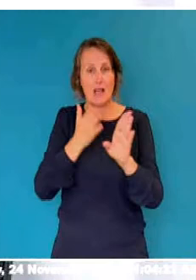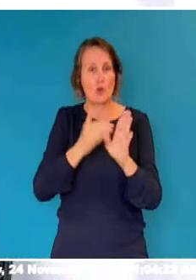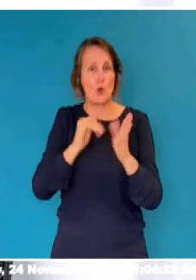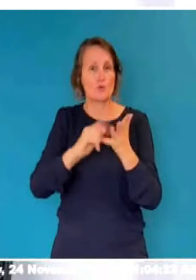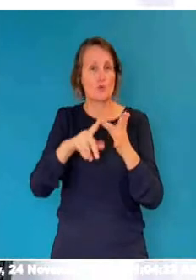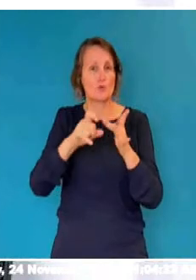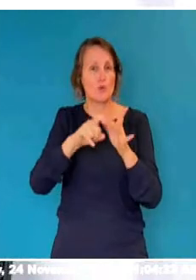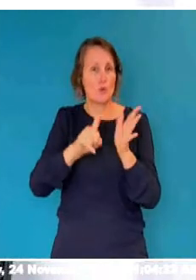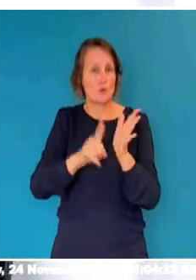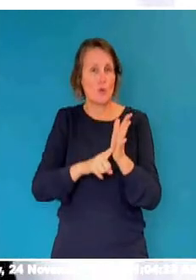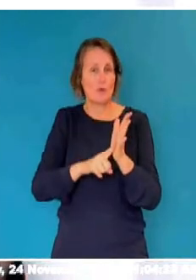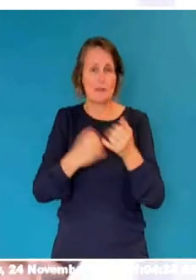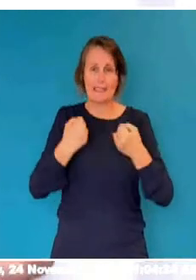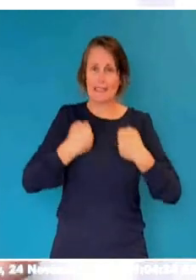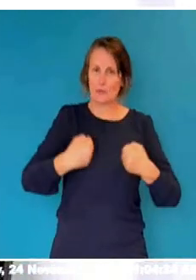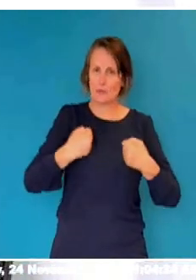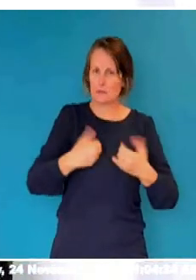workplace, specifically in terms of adjustments?